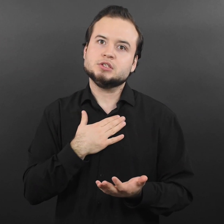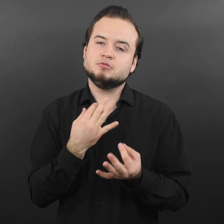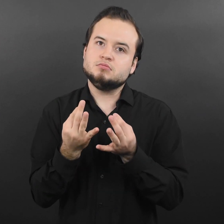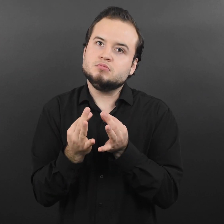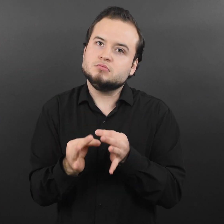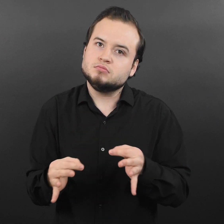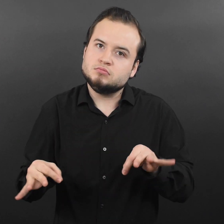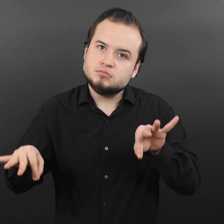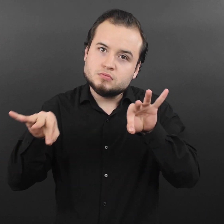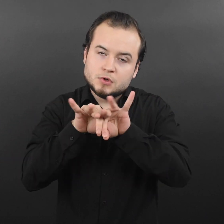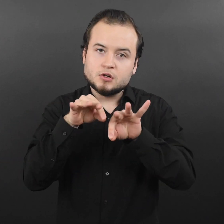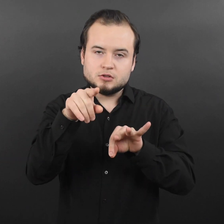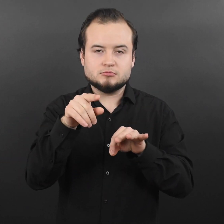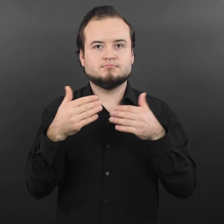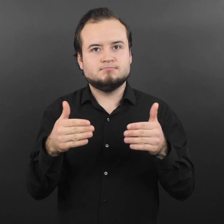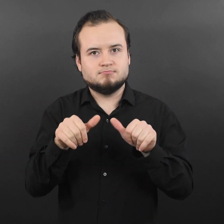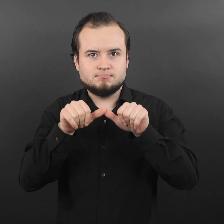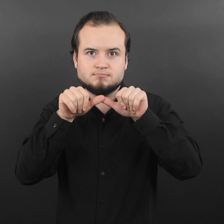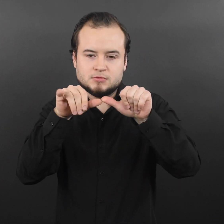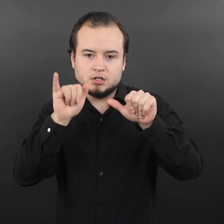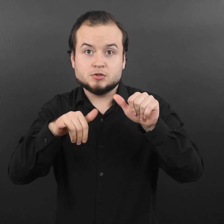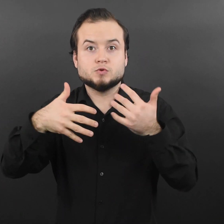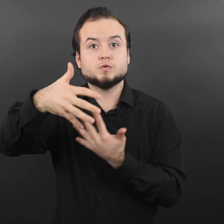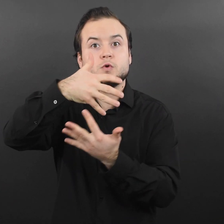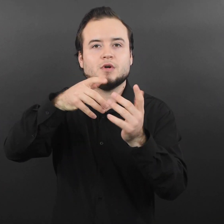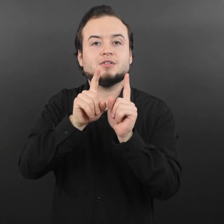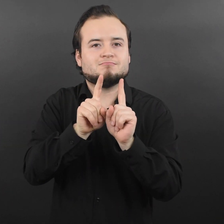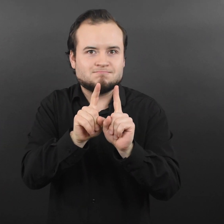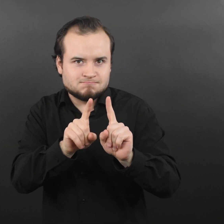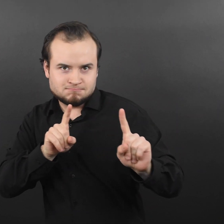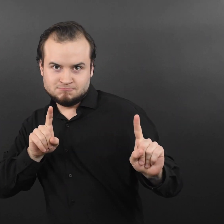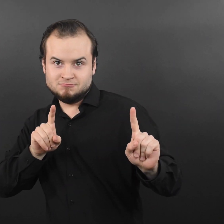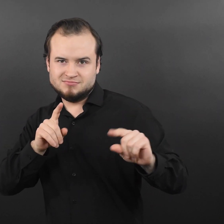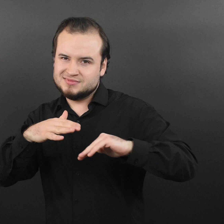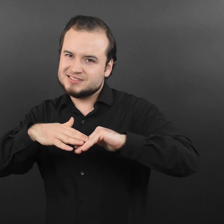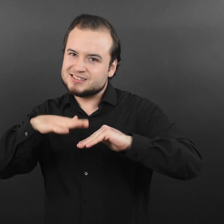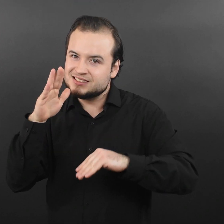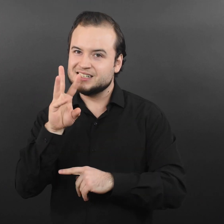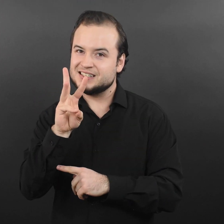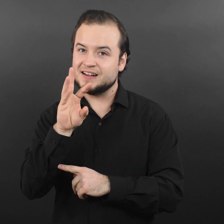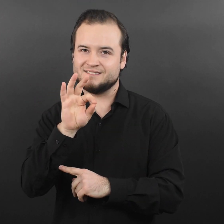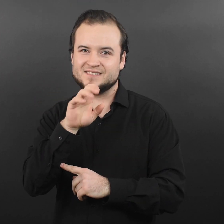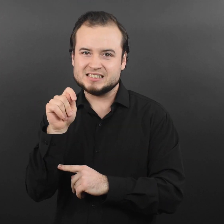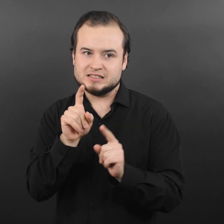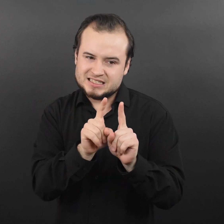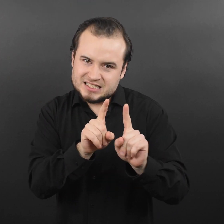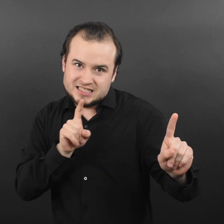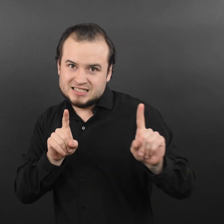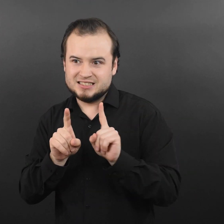important to maintain social distancing of at least 6 feet from others as much as possible.